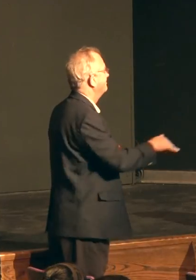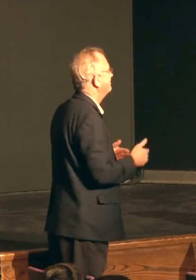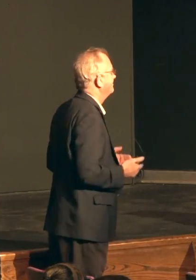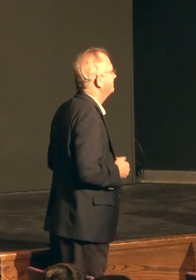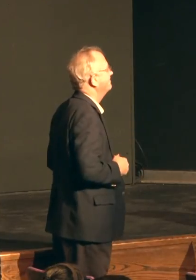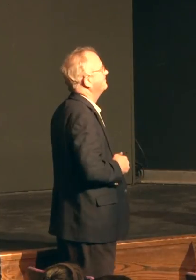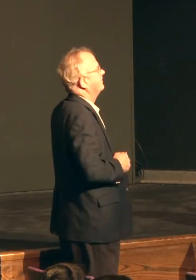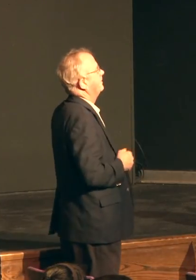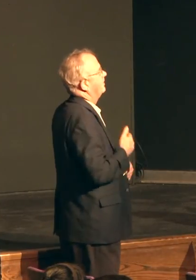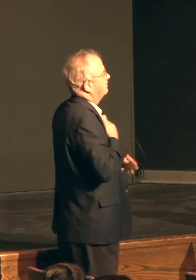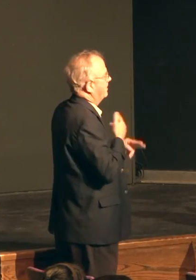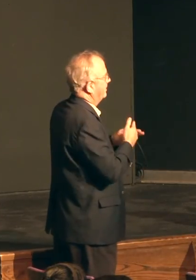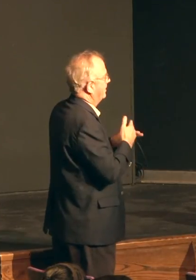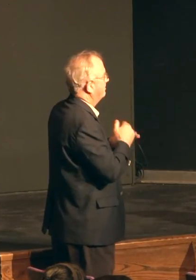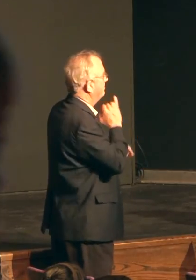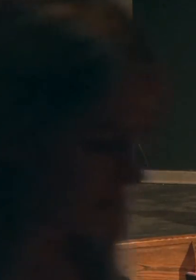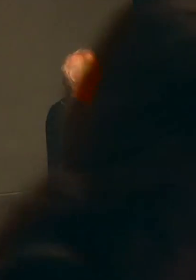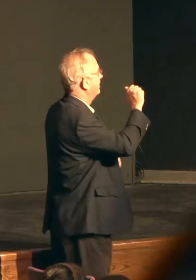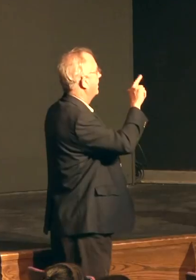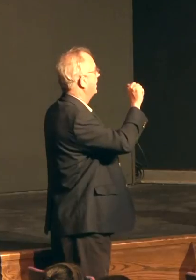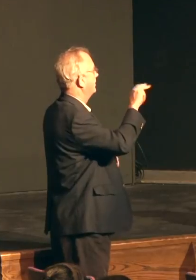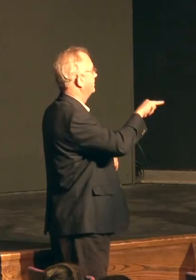I hope you had a nice flight, anyways. But,